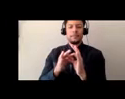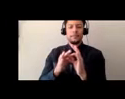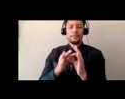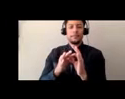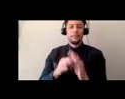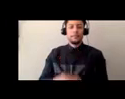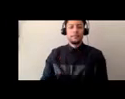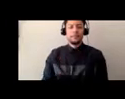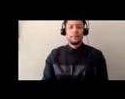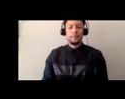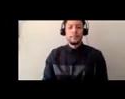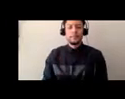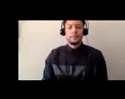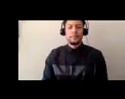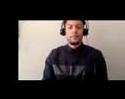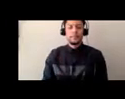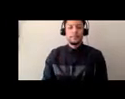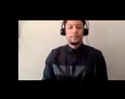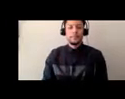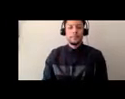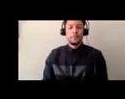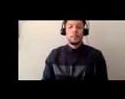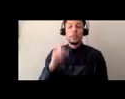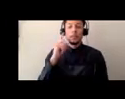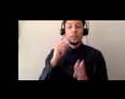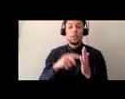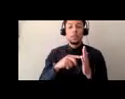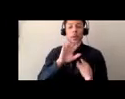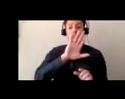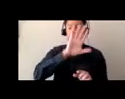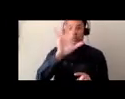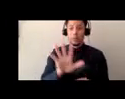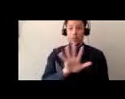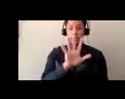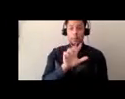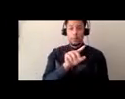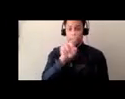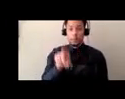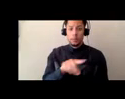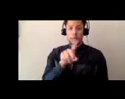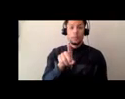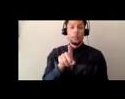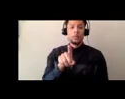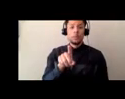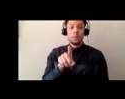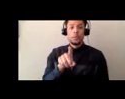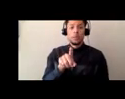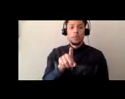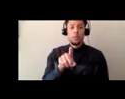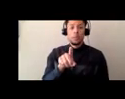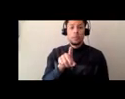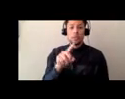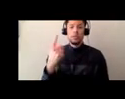As we look at this and notice there is right now there's one organization represented.